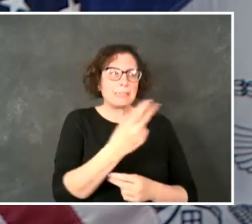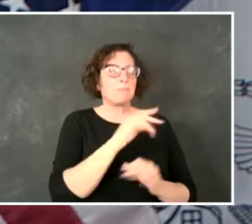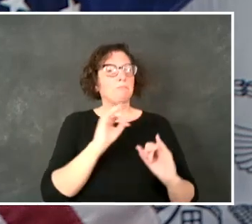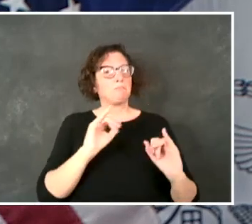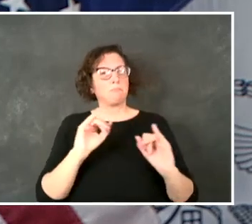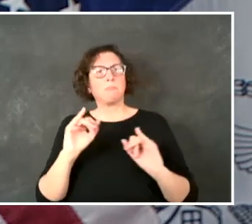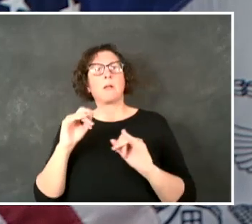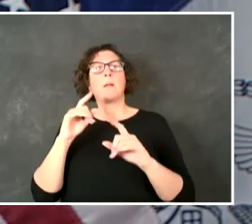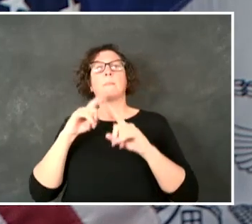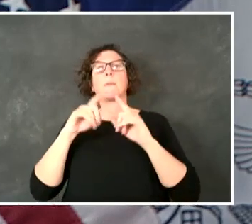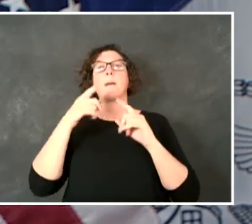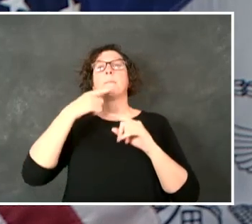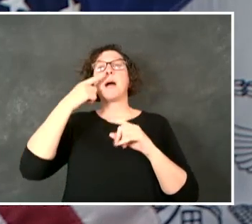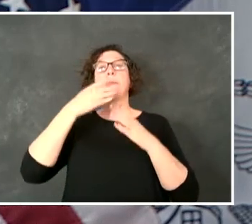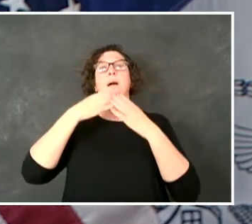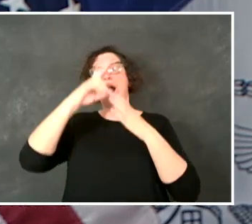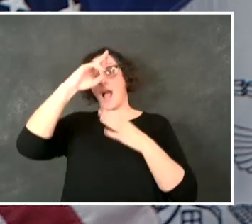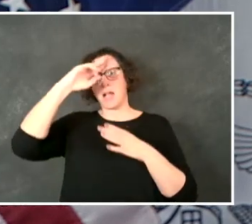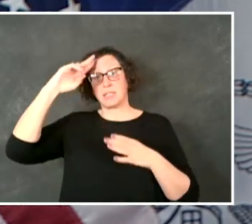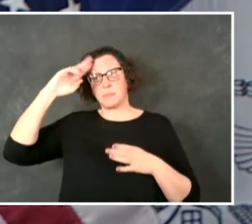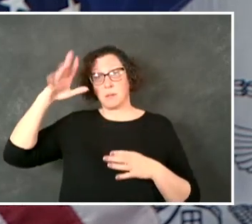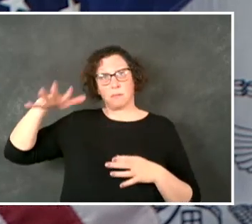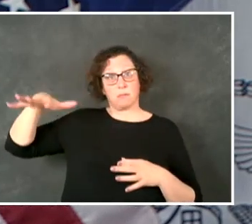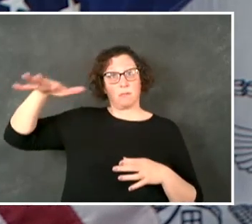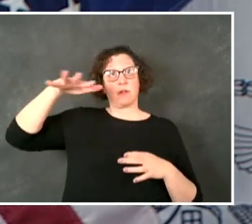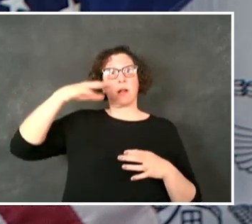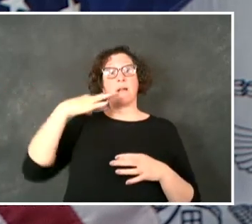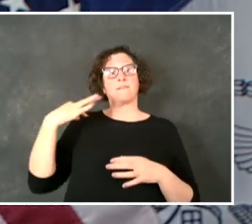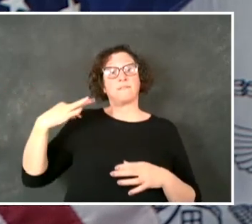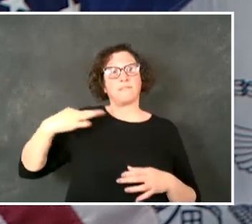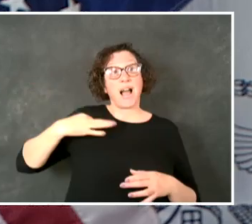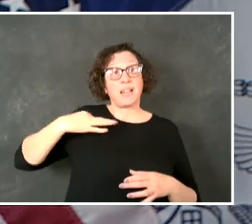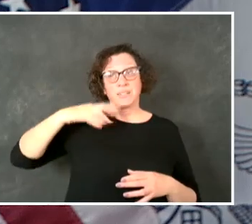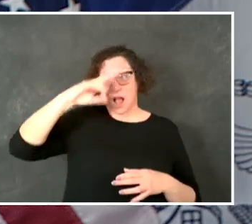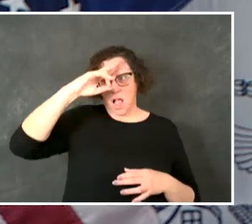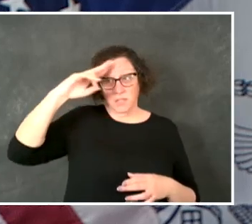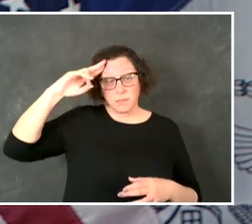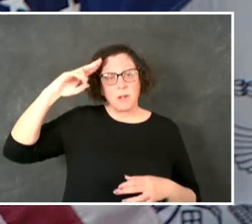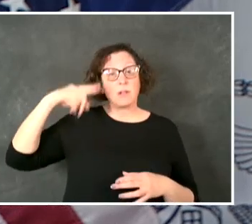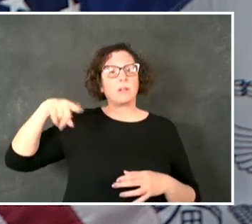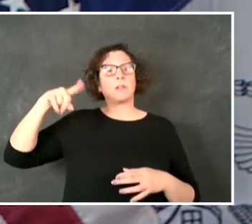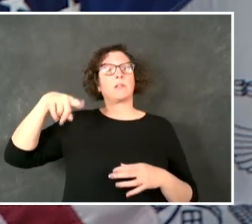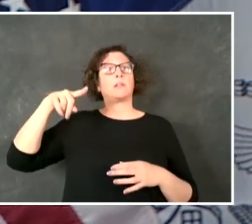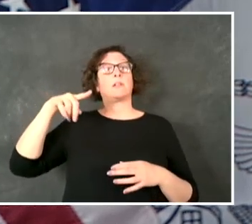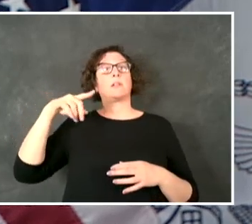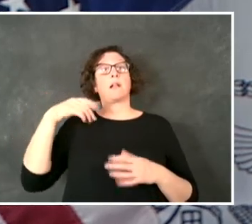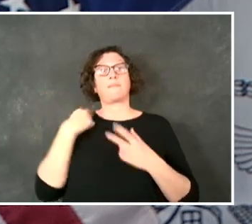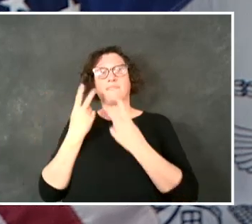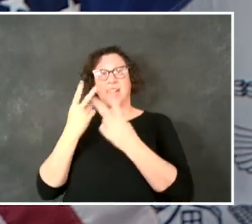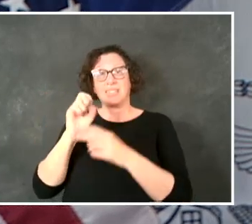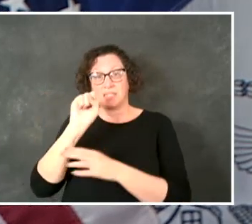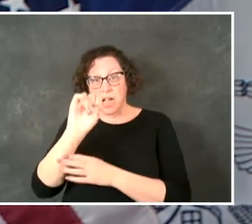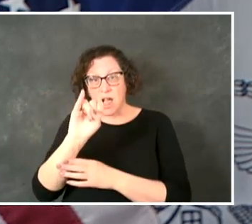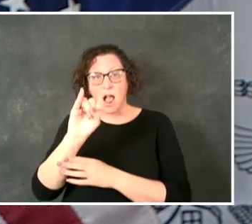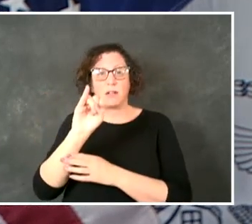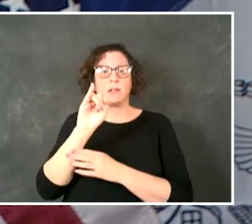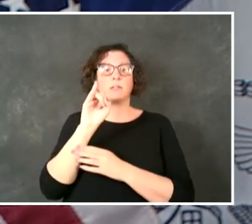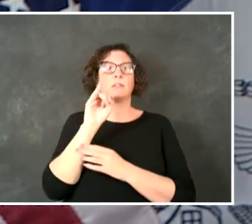WHEN YOU THINK ABOUT THE PLACES I'VE DONE WHEN I'VE GONE TO DIFFERENT PUBLIC HOSPITALS OR